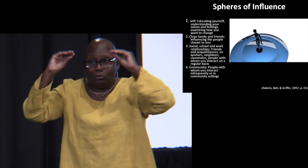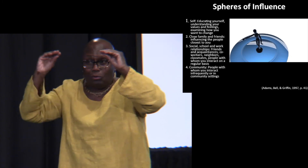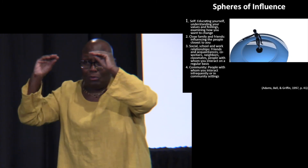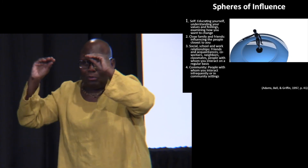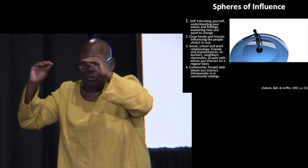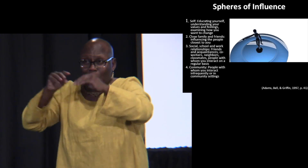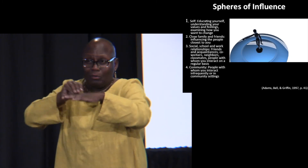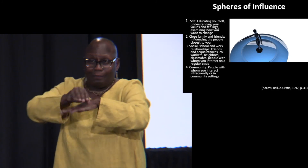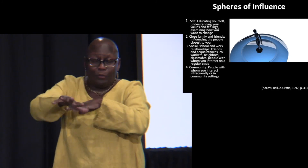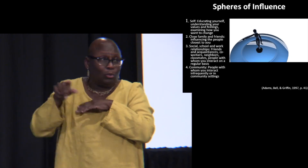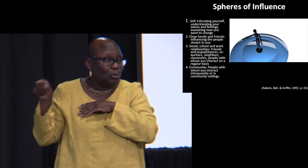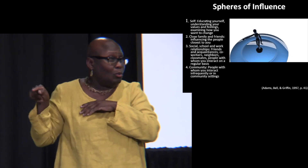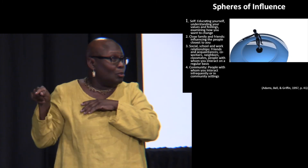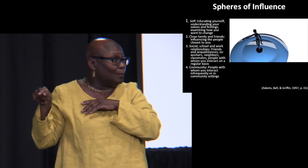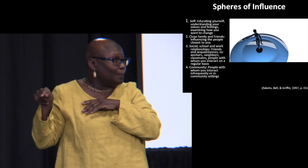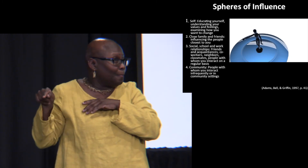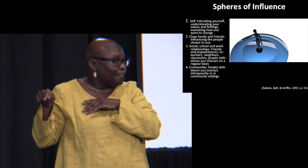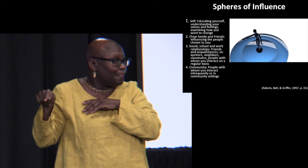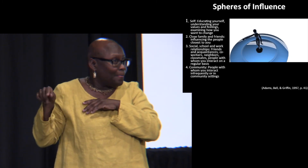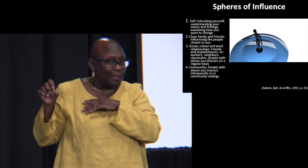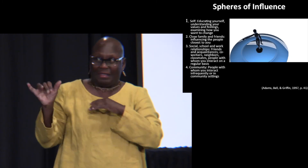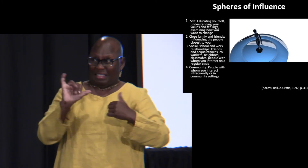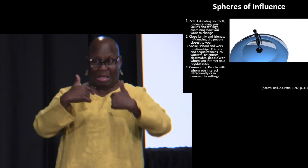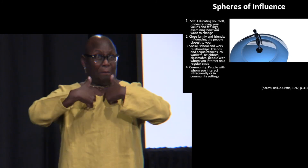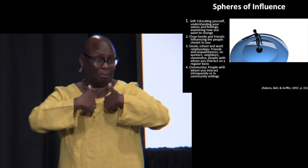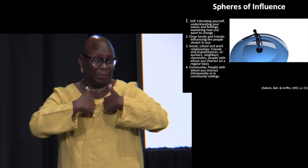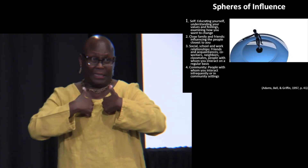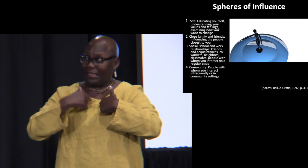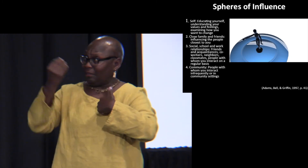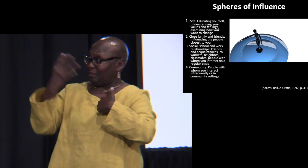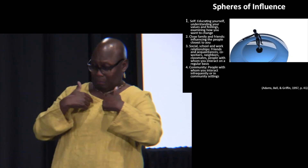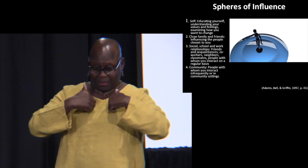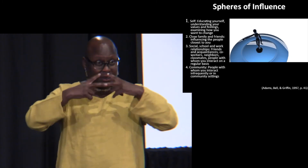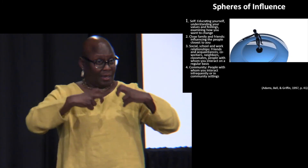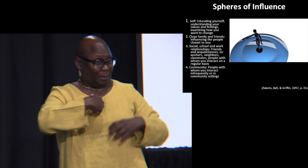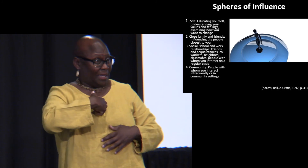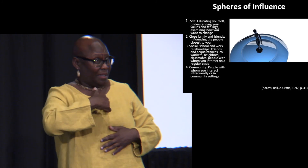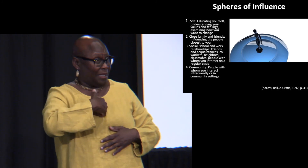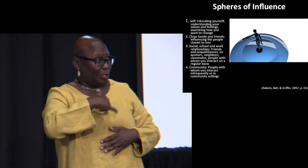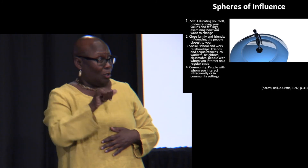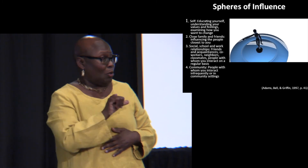This is what Amy taught me. She was working from the inside out recognizing the